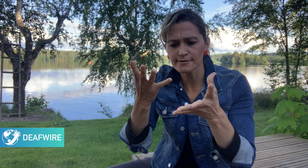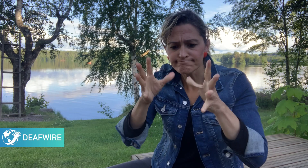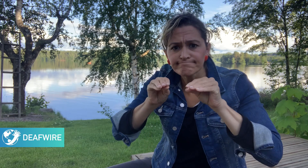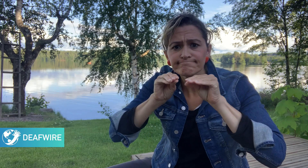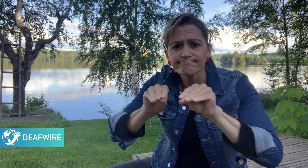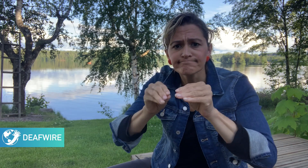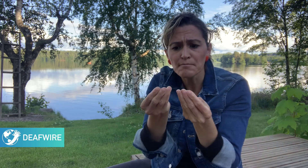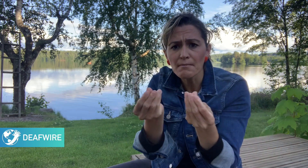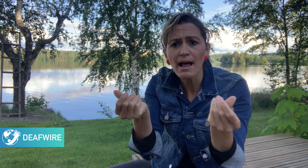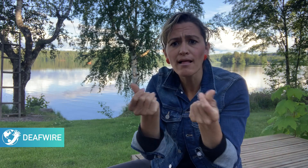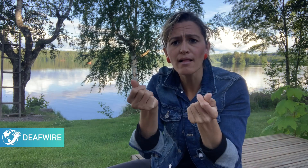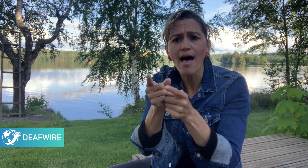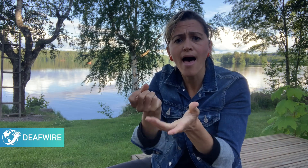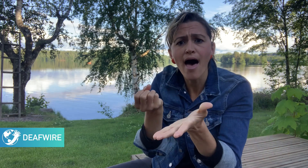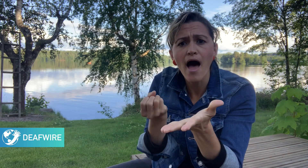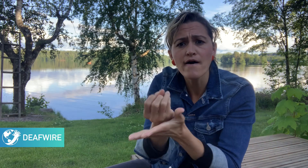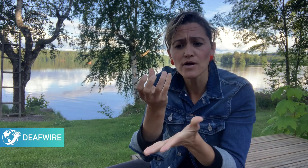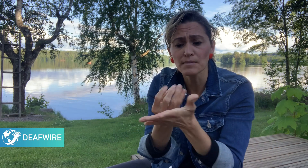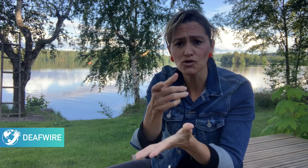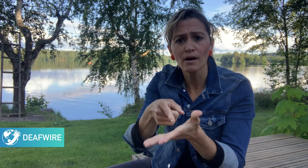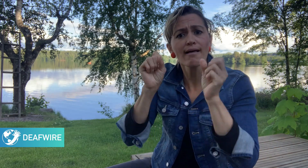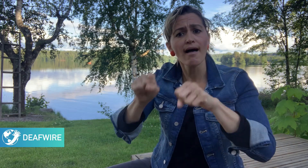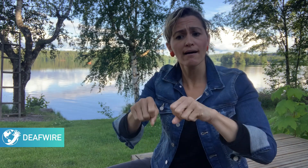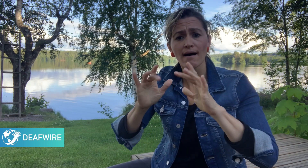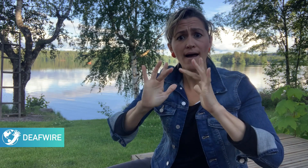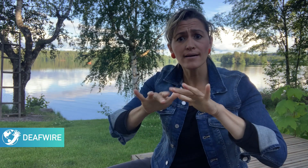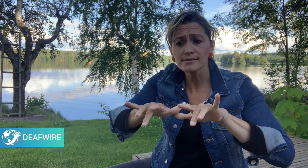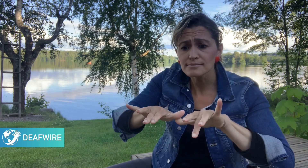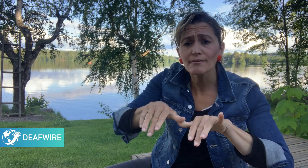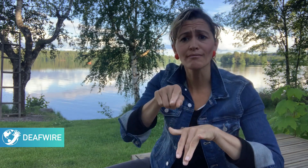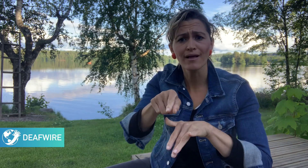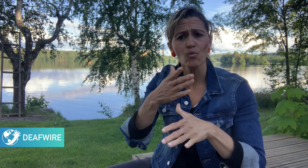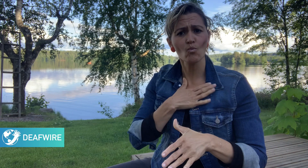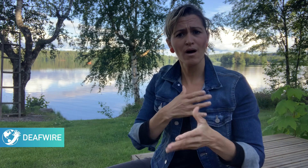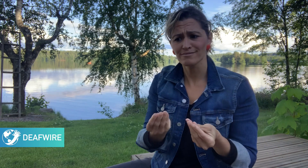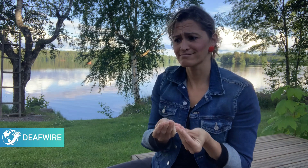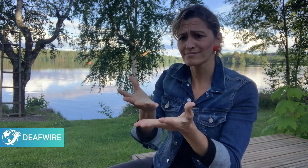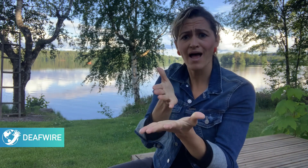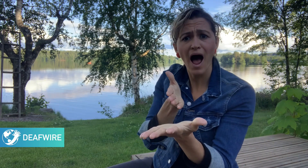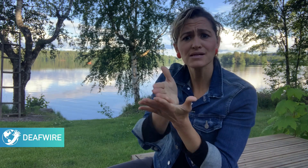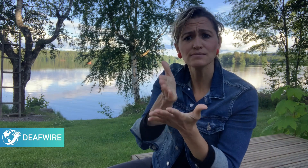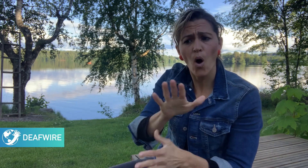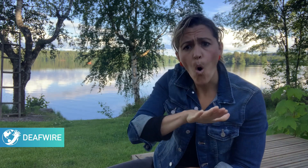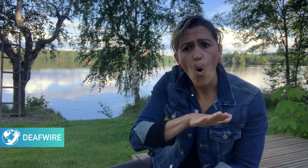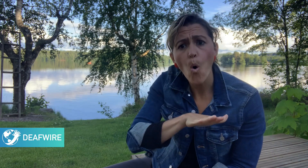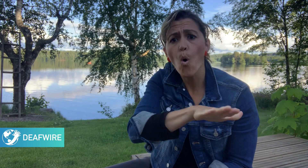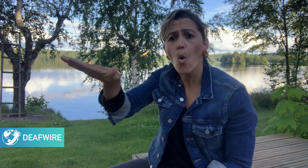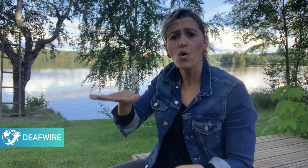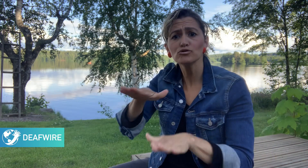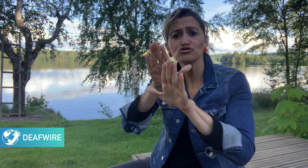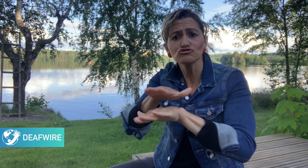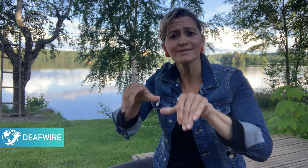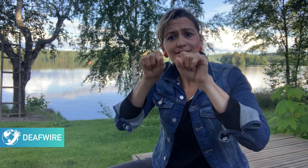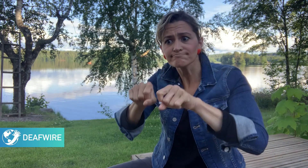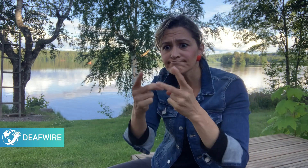learning materials for all children. Volunteers have